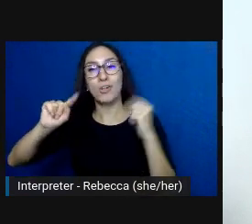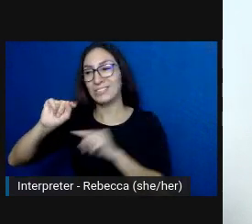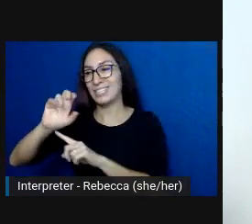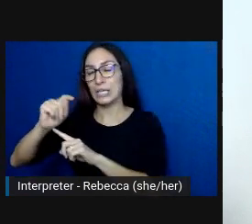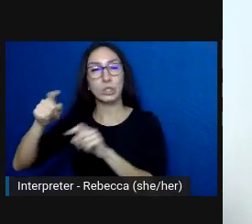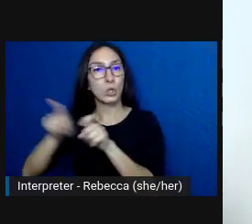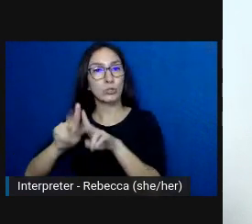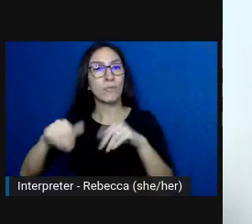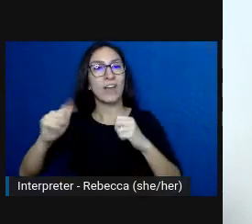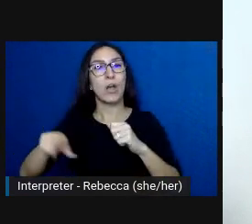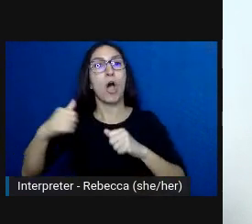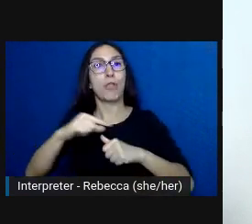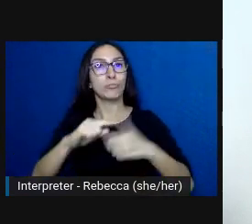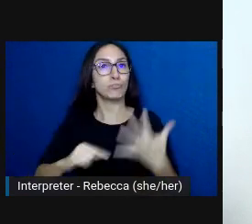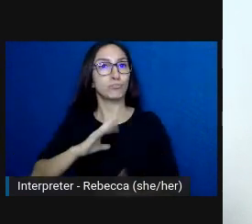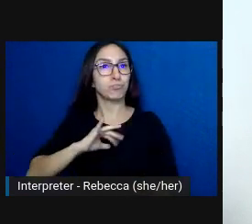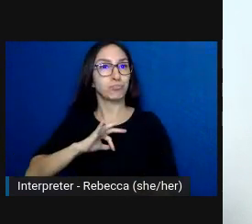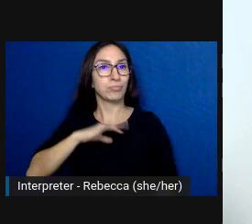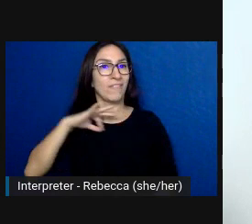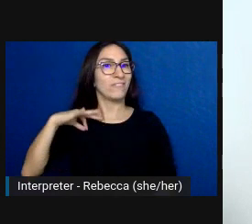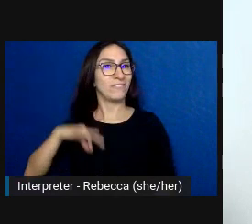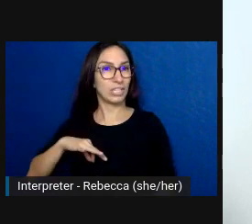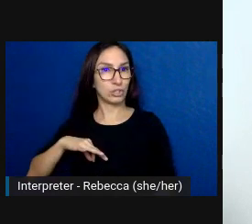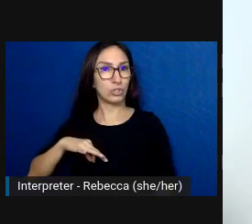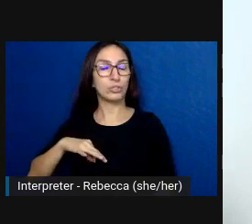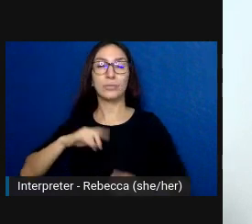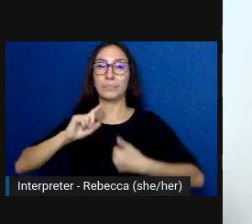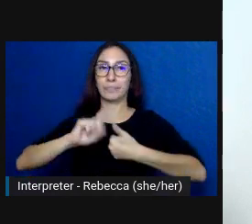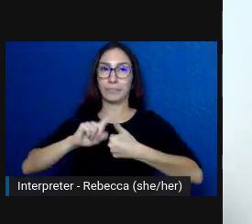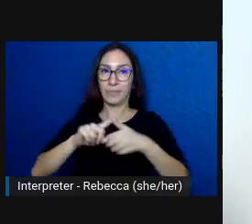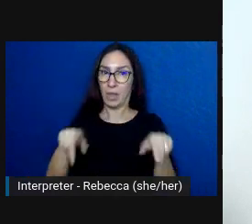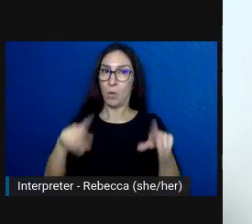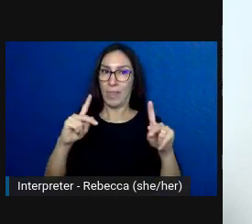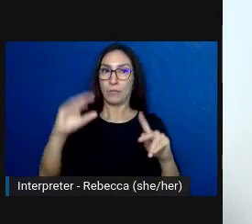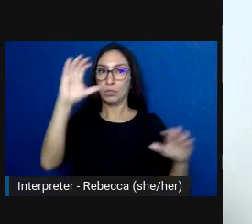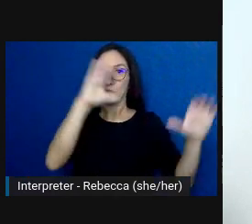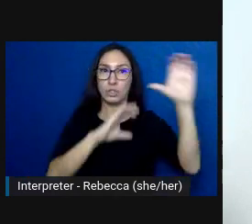Number one, it allows search engines to rank your website.